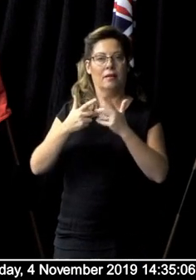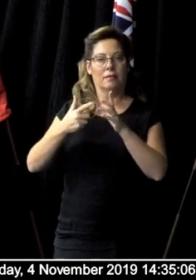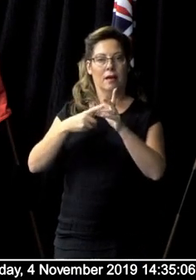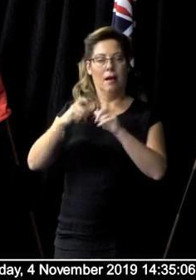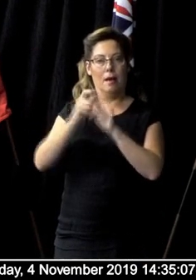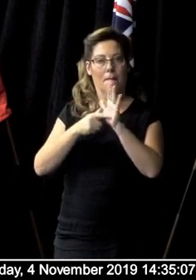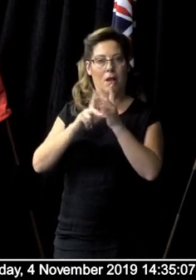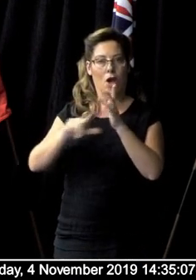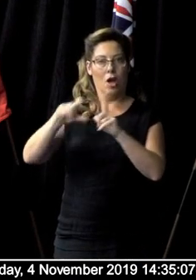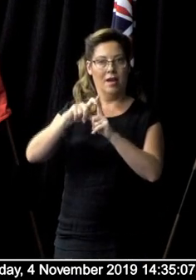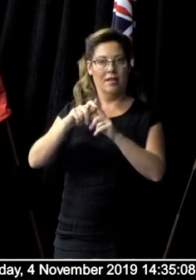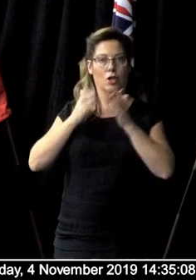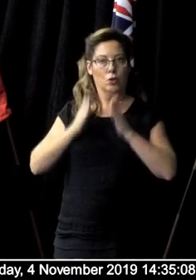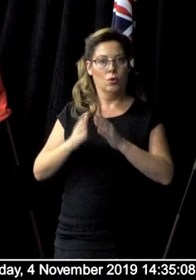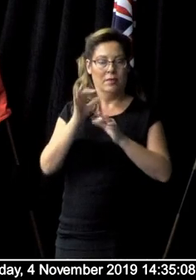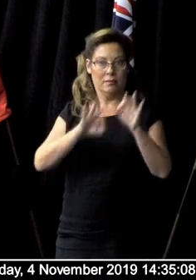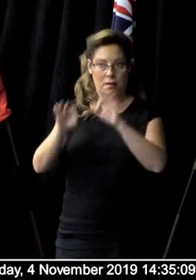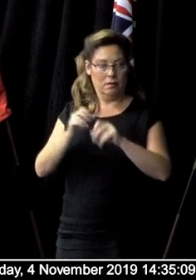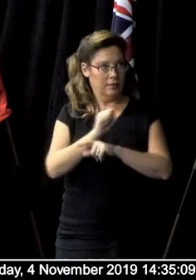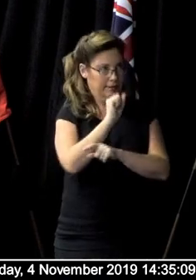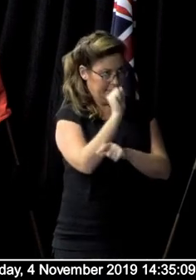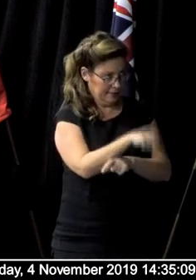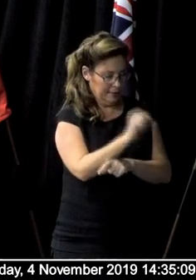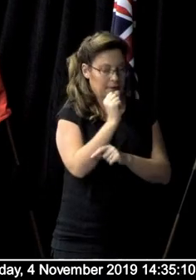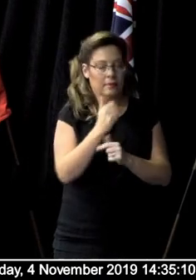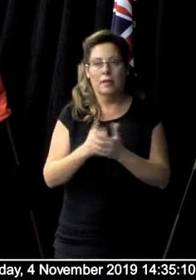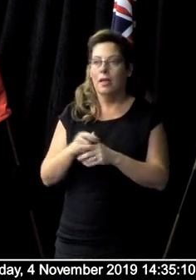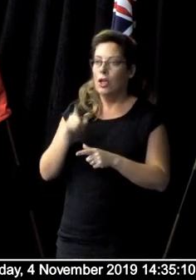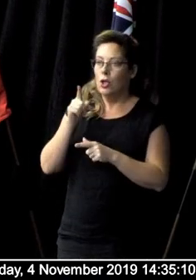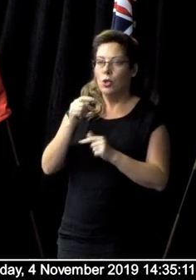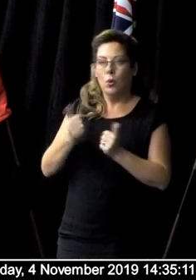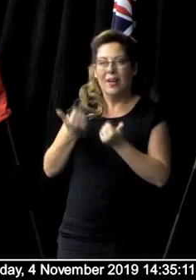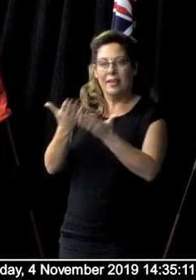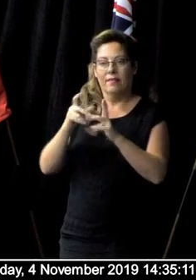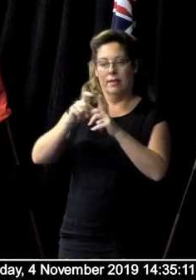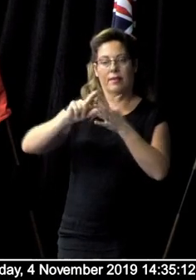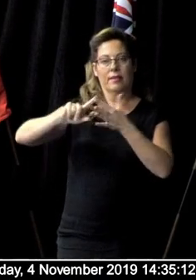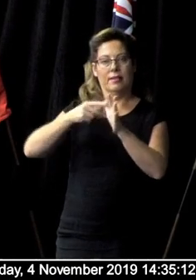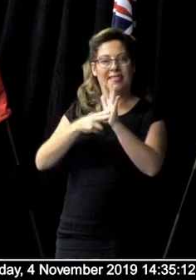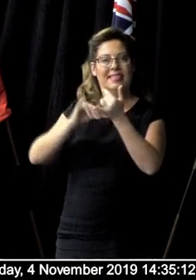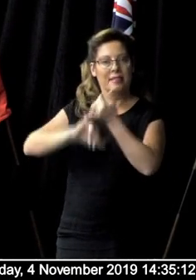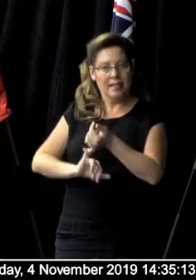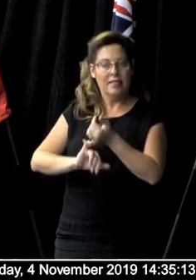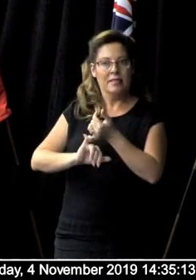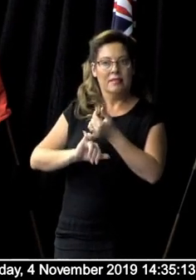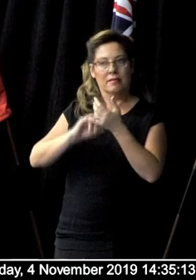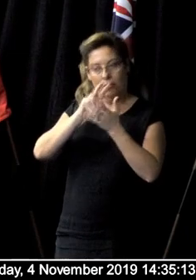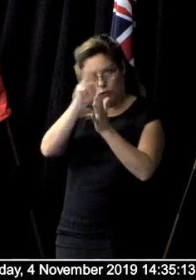And were you awarded the Dean’s Commendation for Outstanding Research for a high degree thesis in respect of that doctorate? Yes.